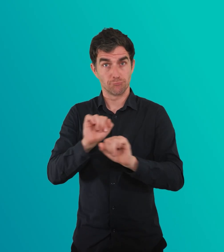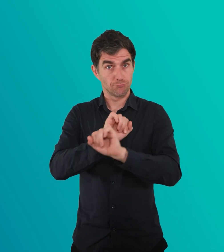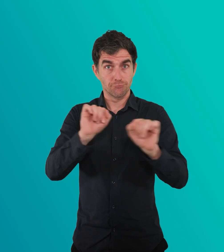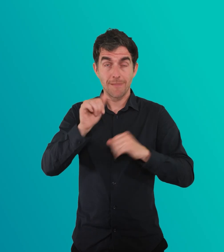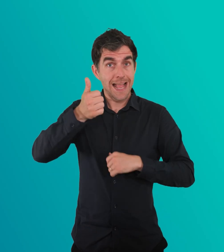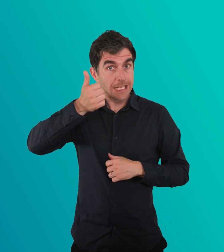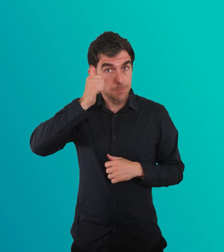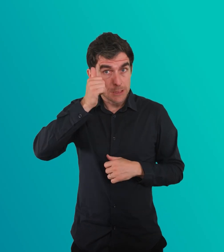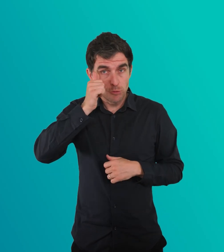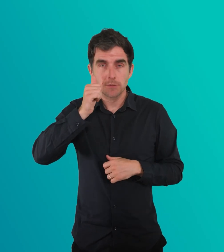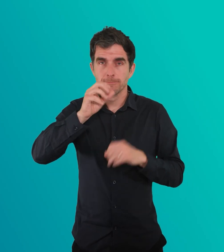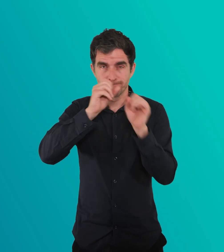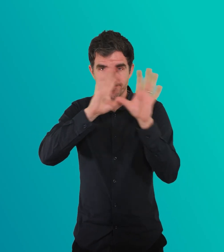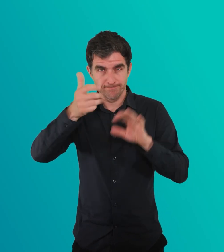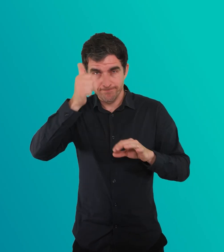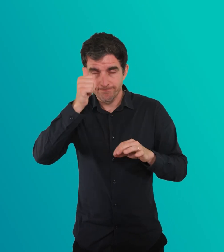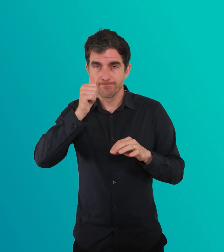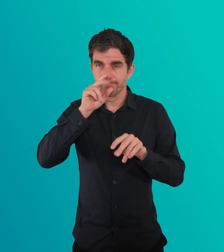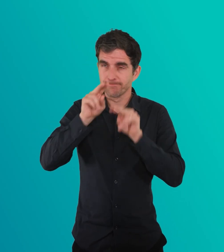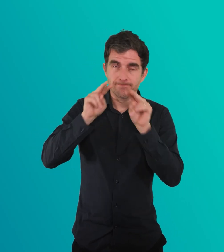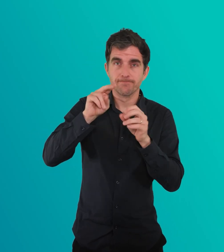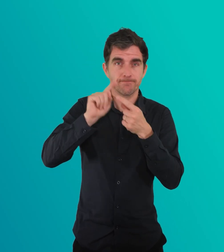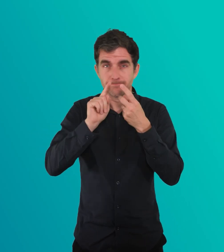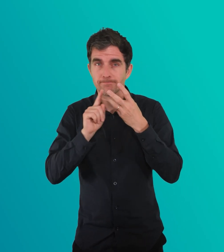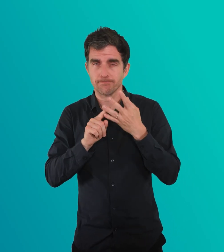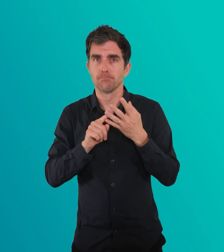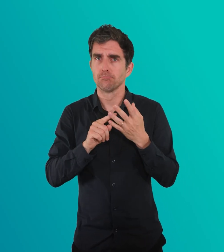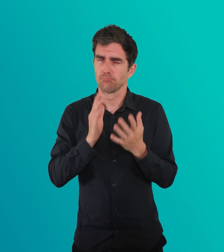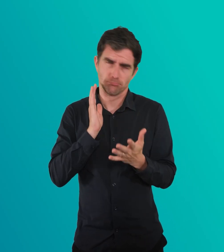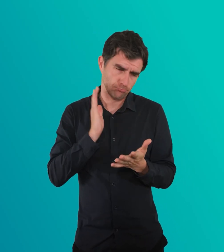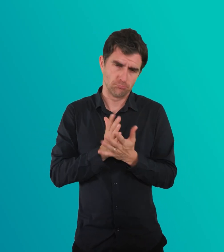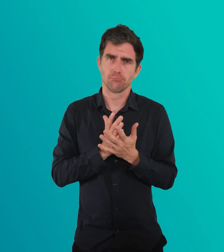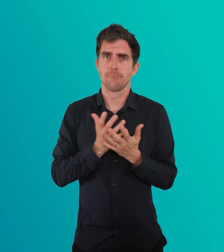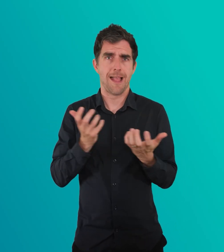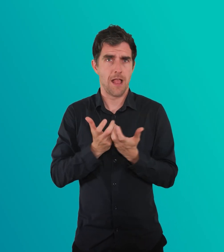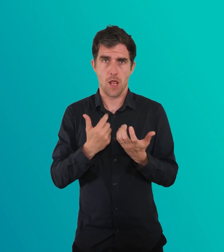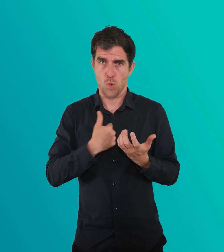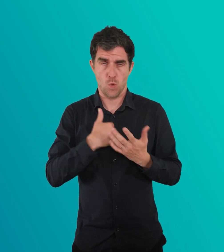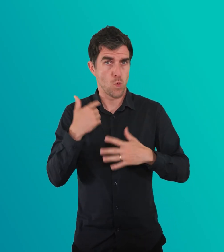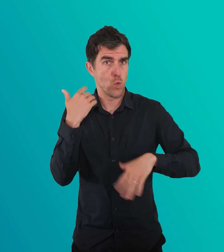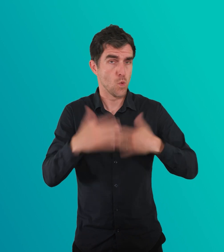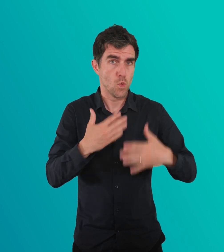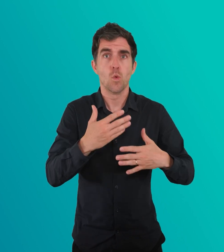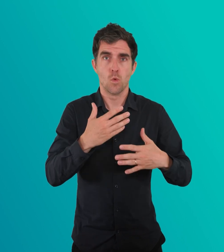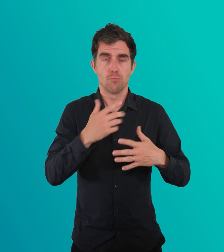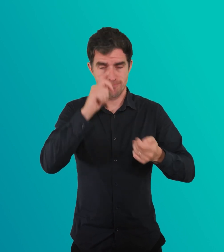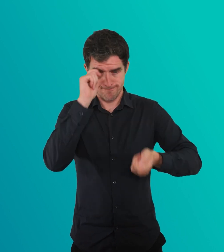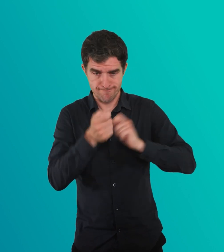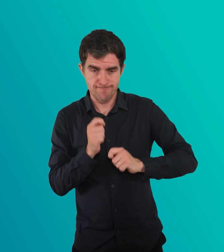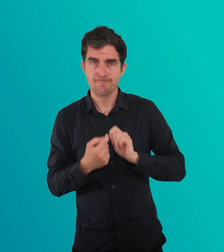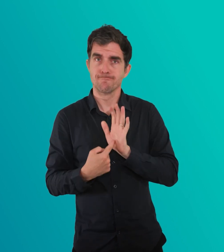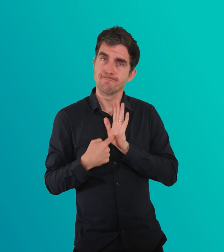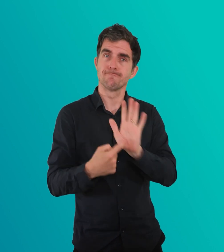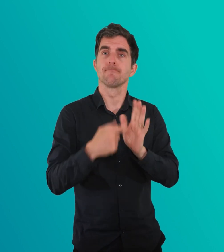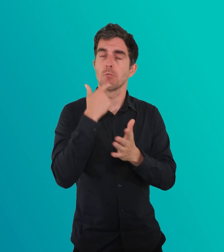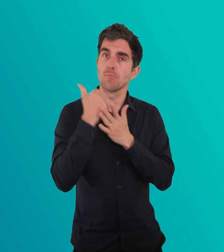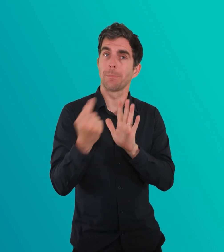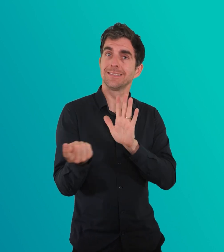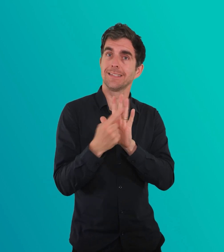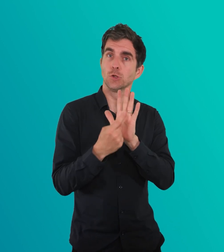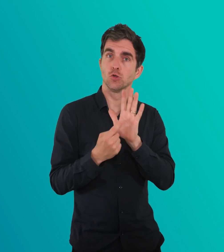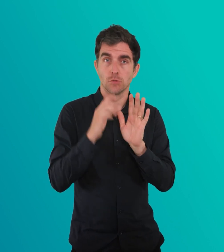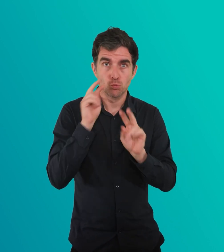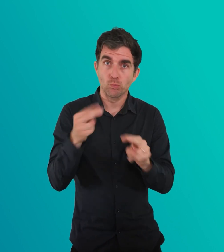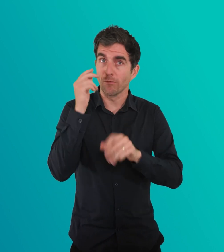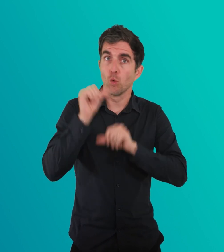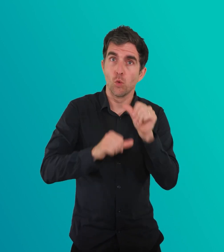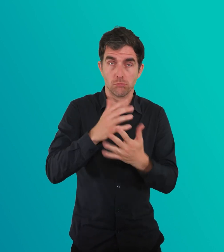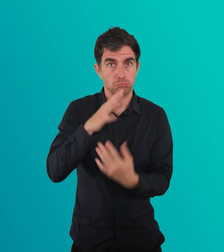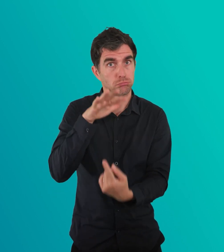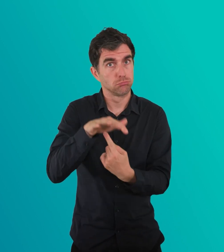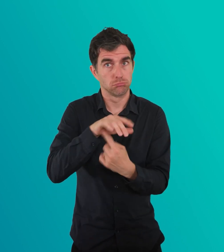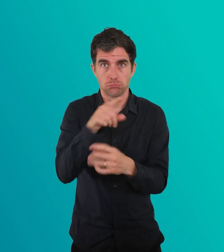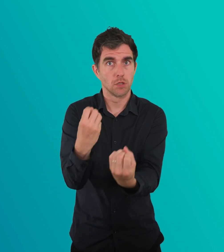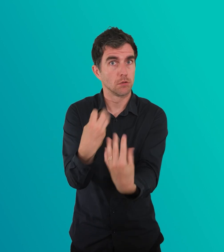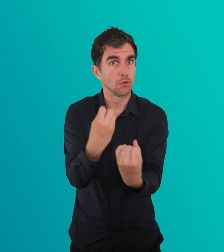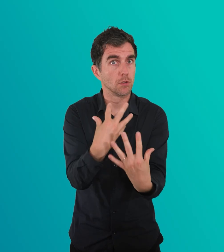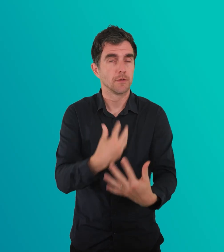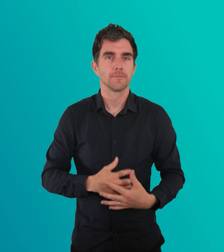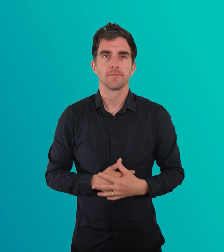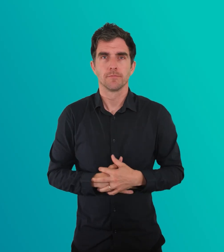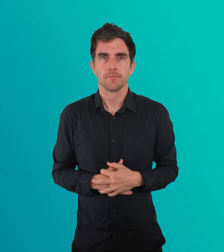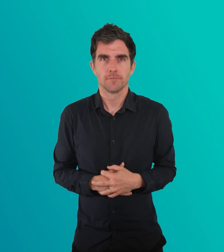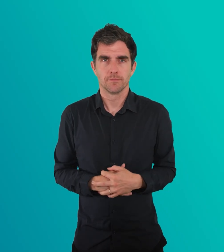Your experiences and insights will directly shape the thinking and recommendations of the Review.